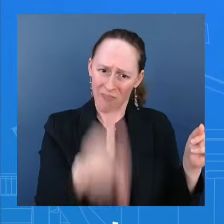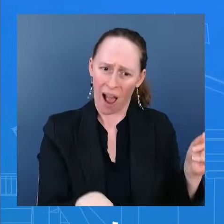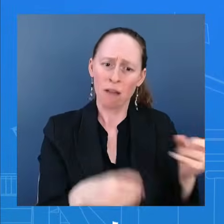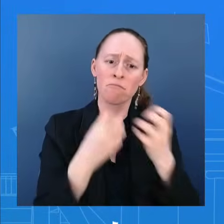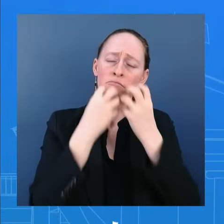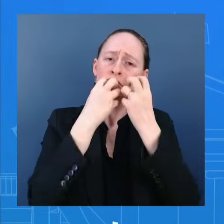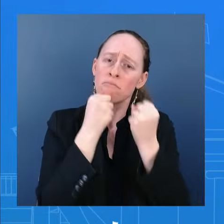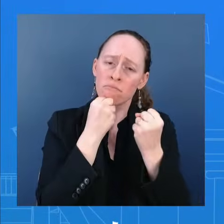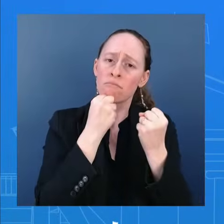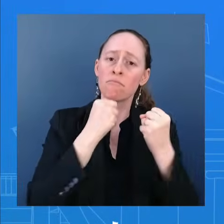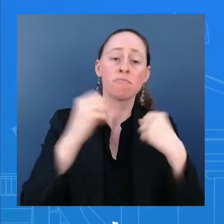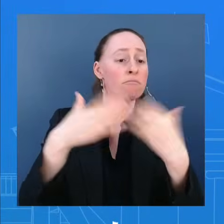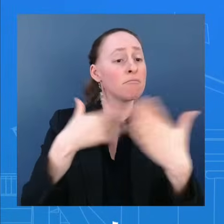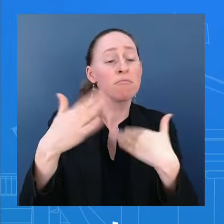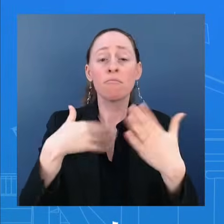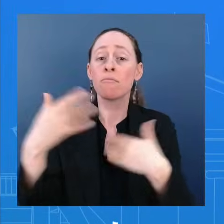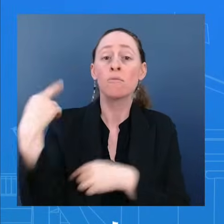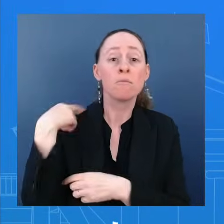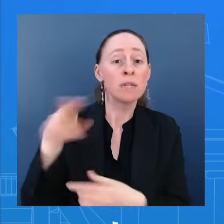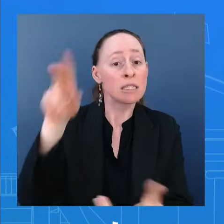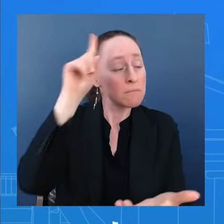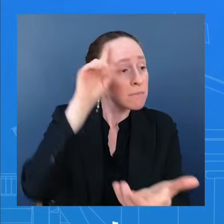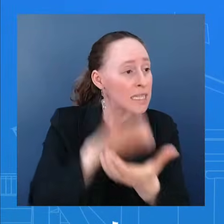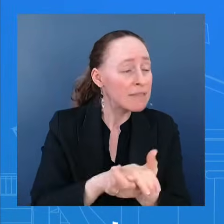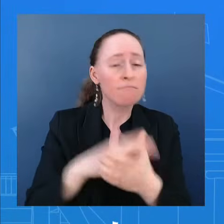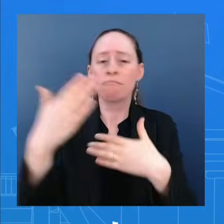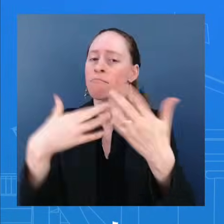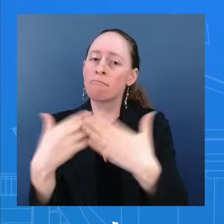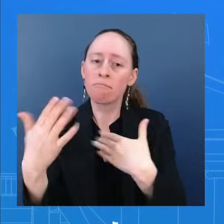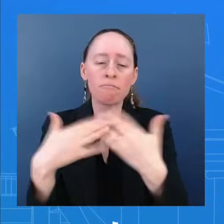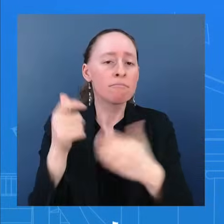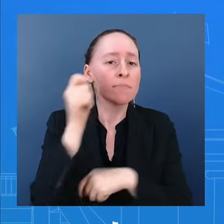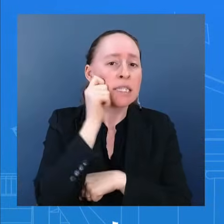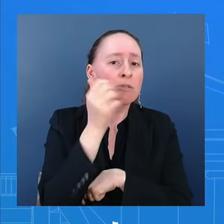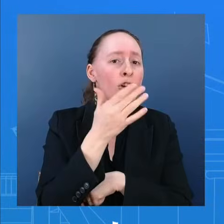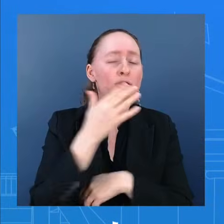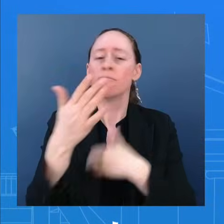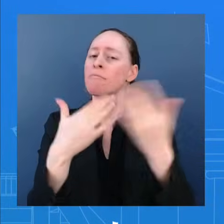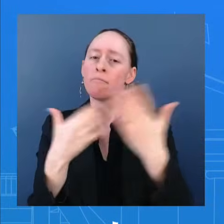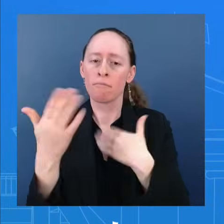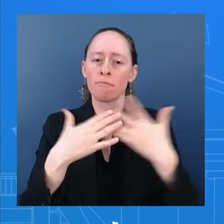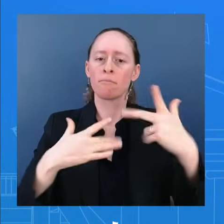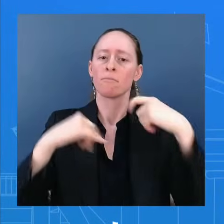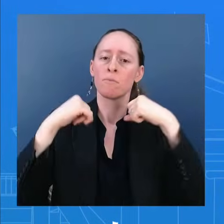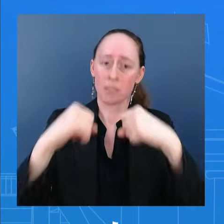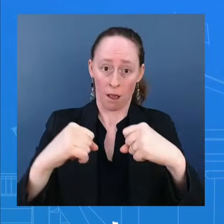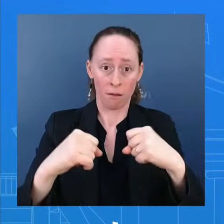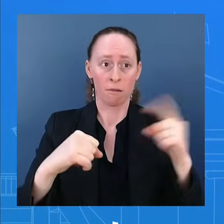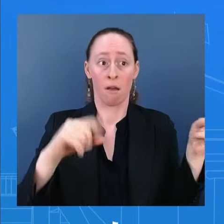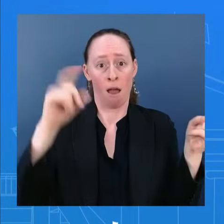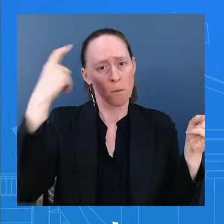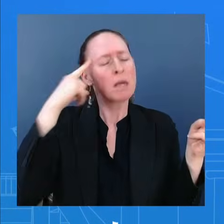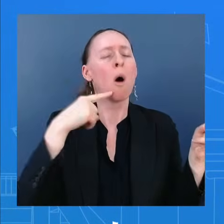and the leaders of the interim government have repeatedly committed to providing security to all Bangladeshis, regardless of religion or ethnicity.